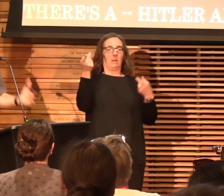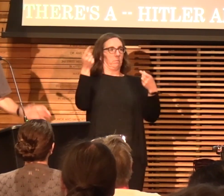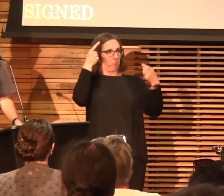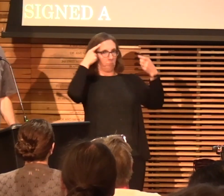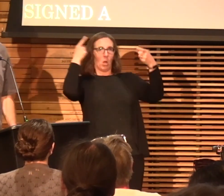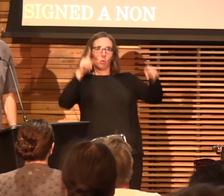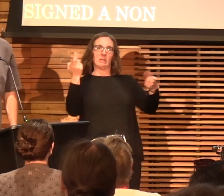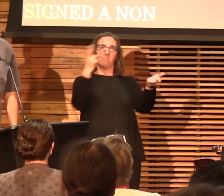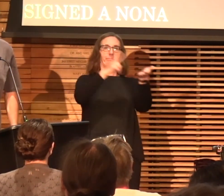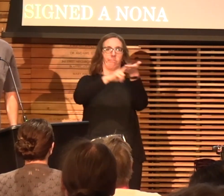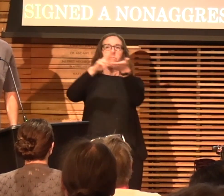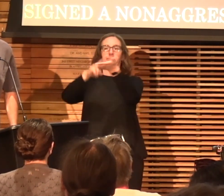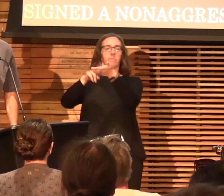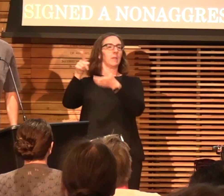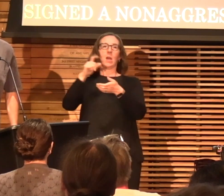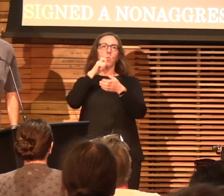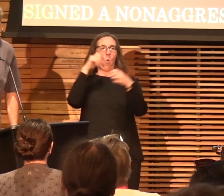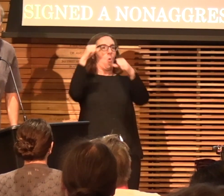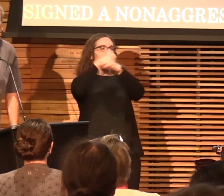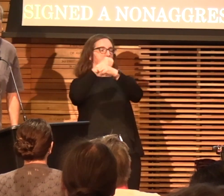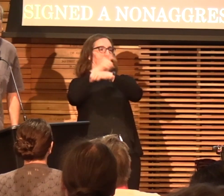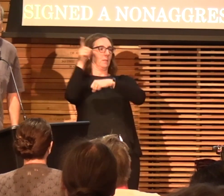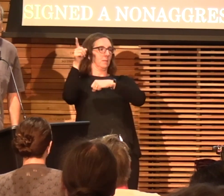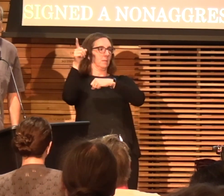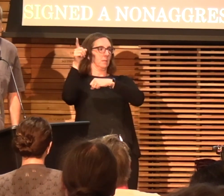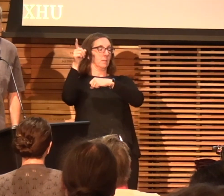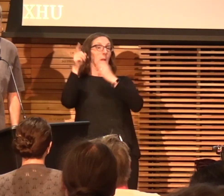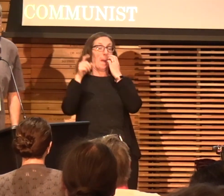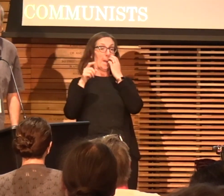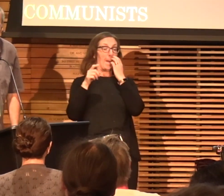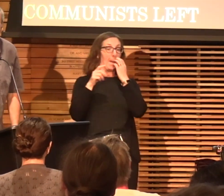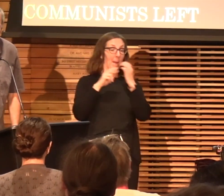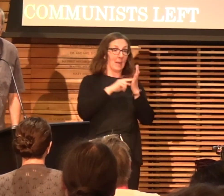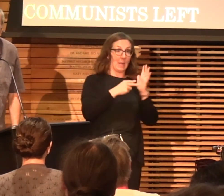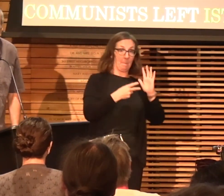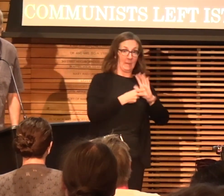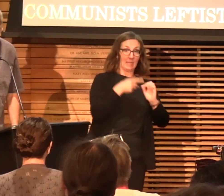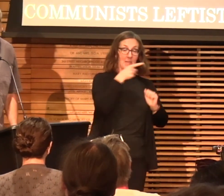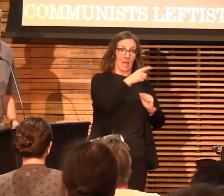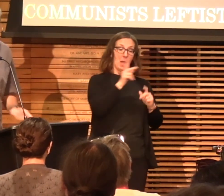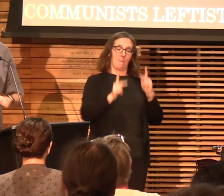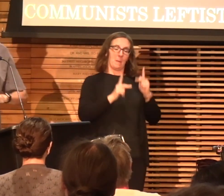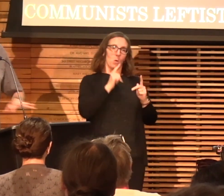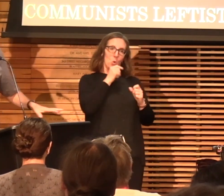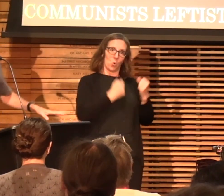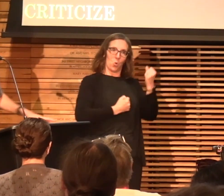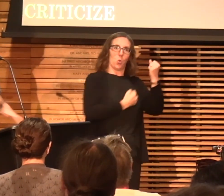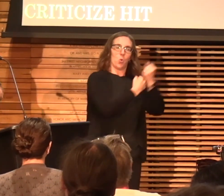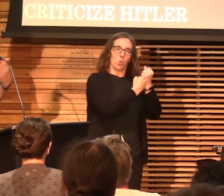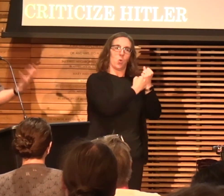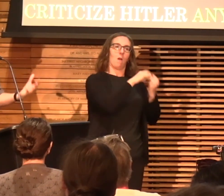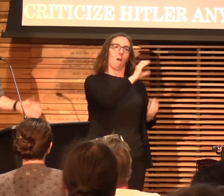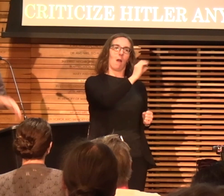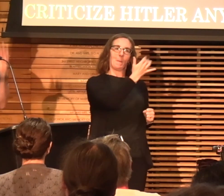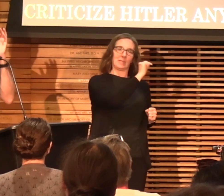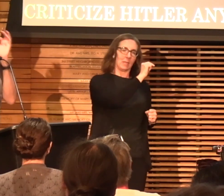And suddenly, communists, leftists're not allowed to criticize Hitler anymore. Both sides're equally guilty, that's the new line.